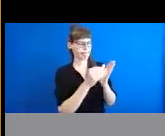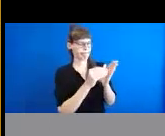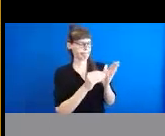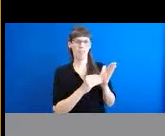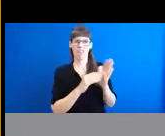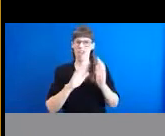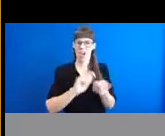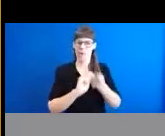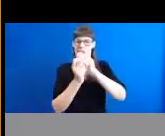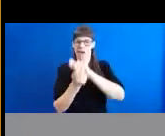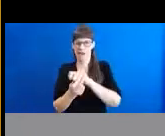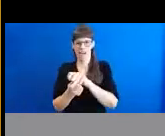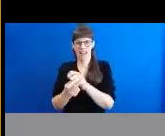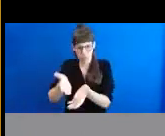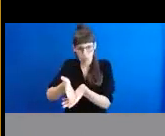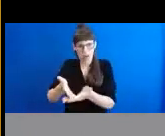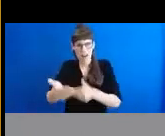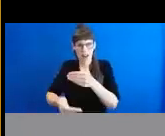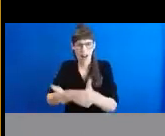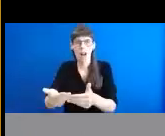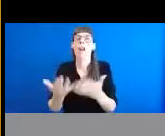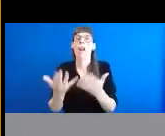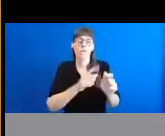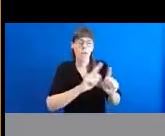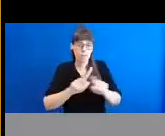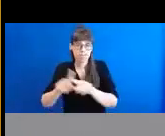in the COVID-19 response. In order